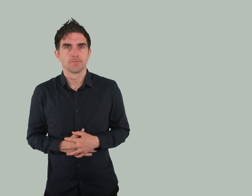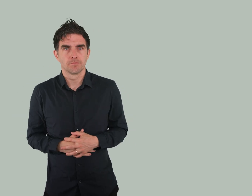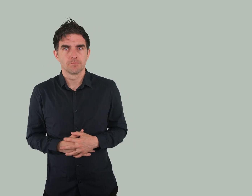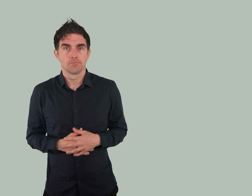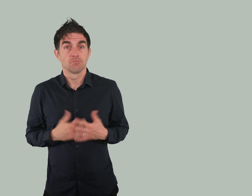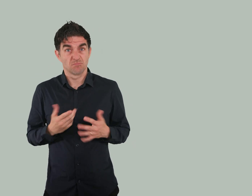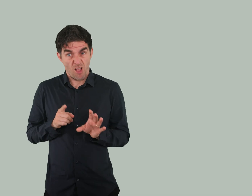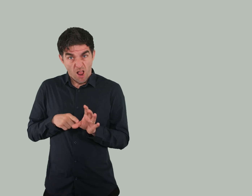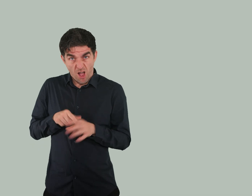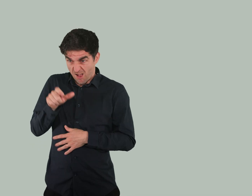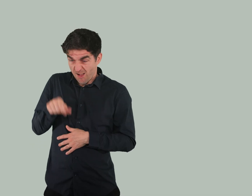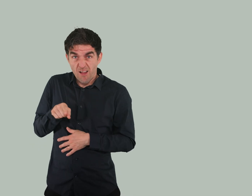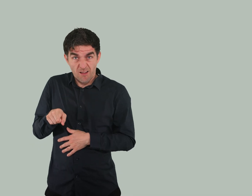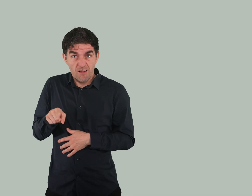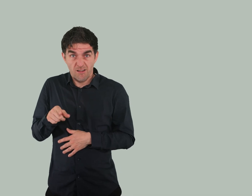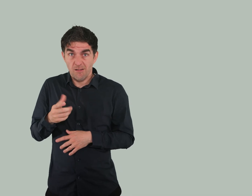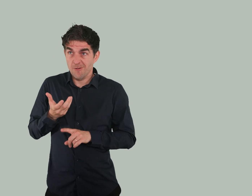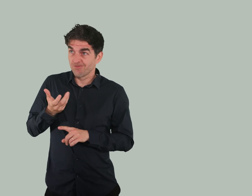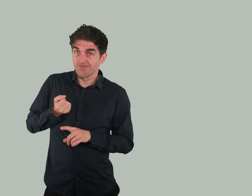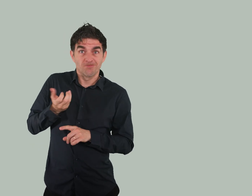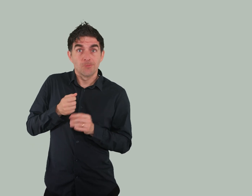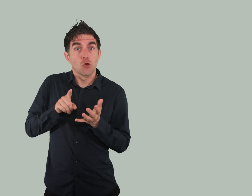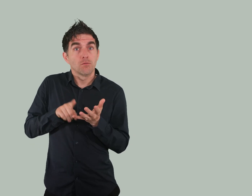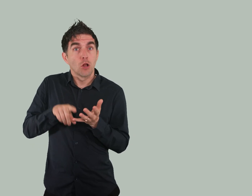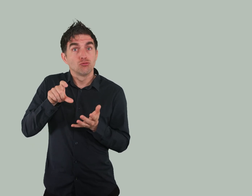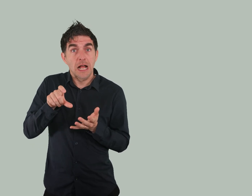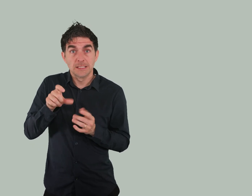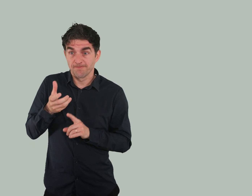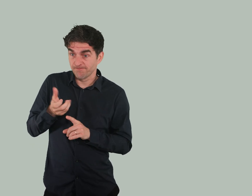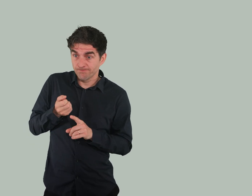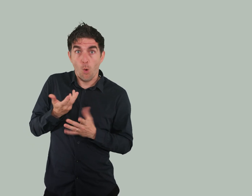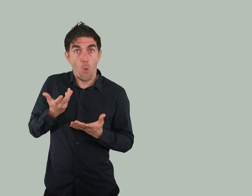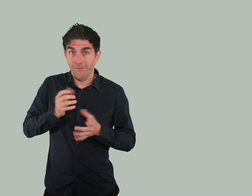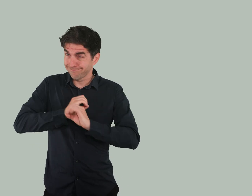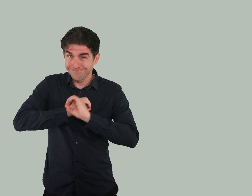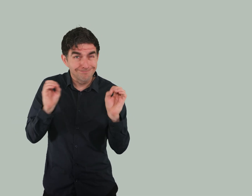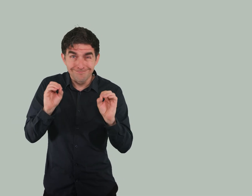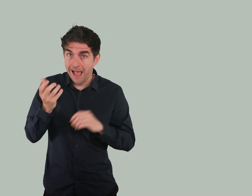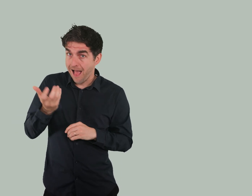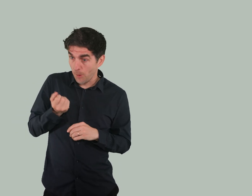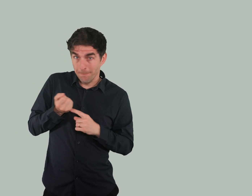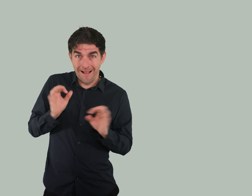For a young person on Universal Credit or no income at all,